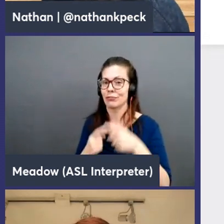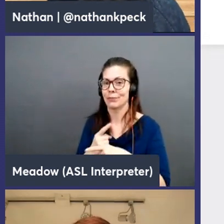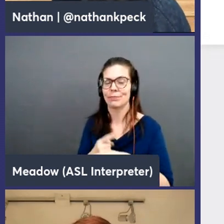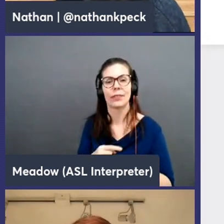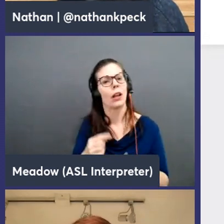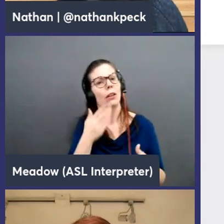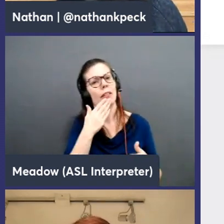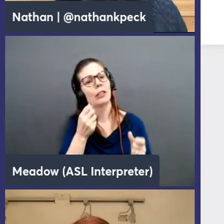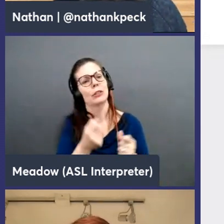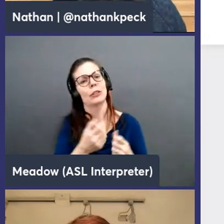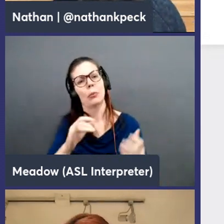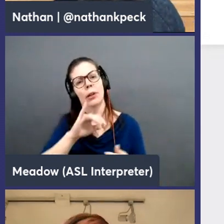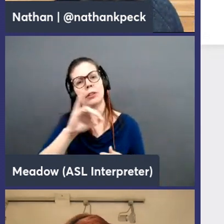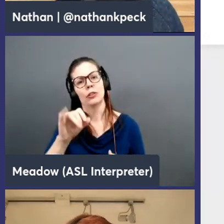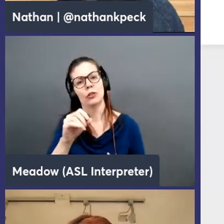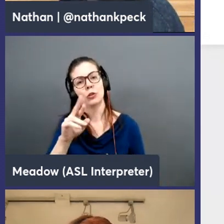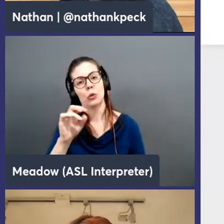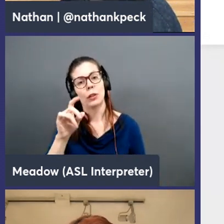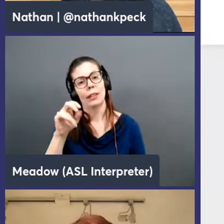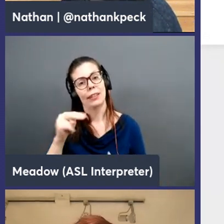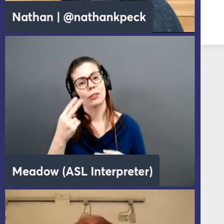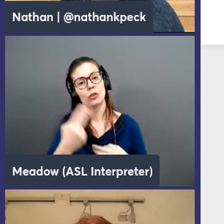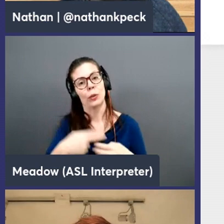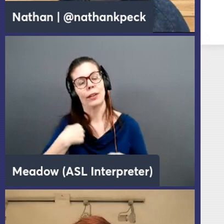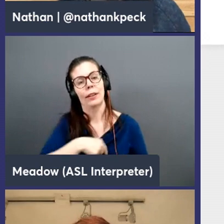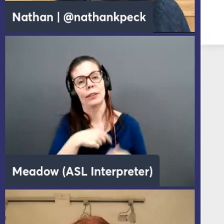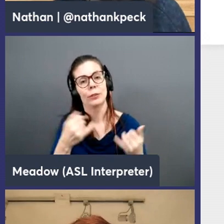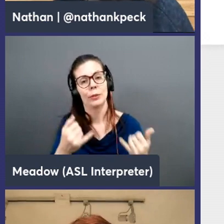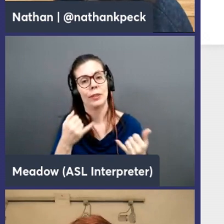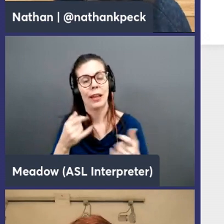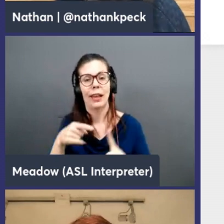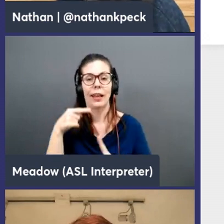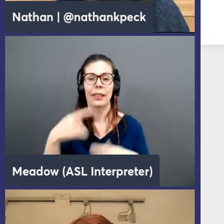Jordan, for joining us today and giving us this masterclass